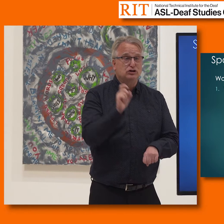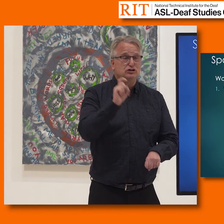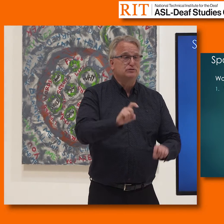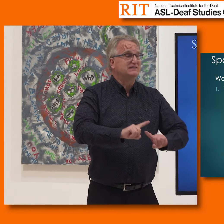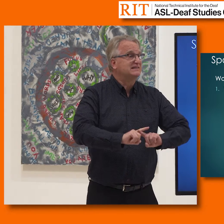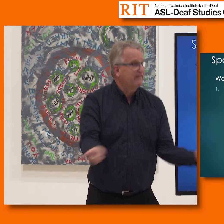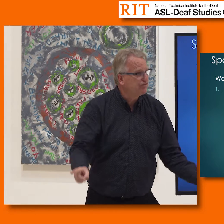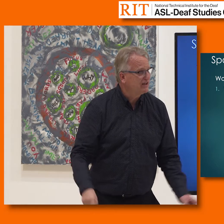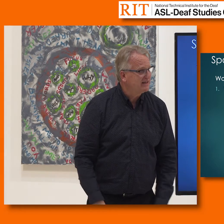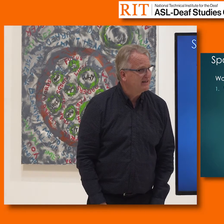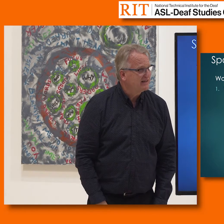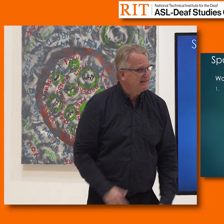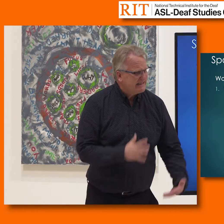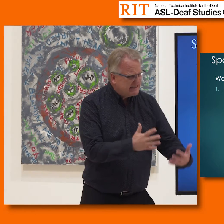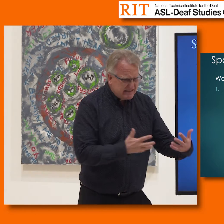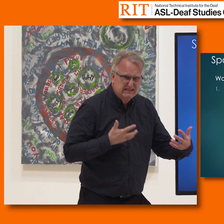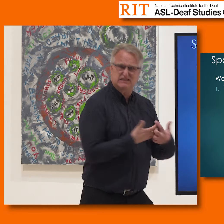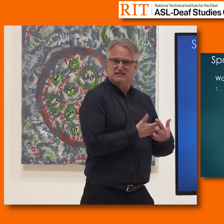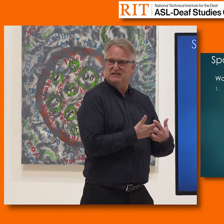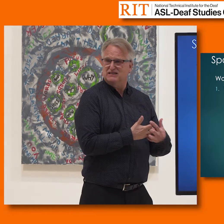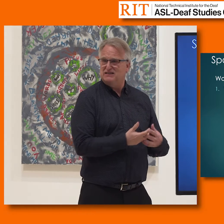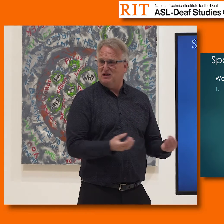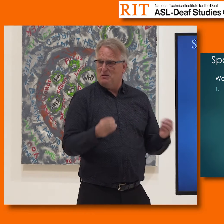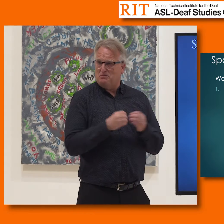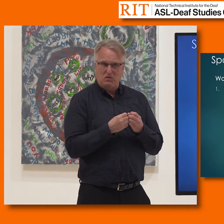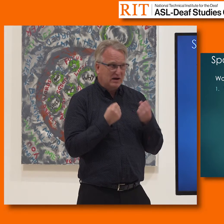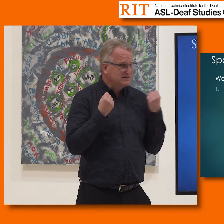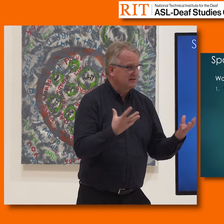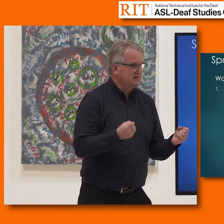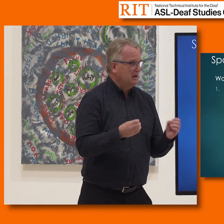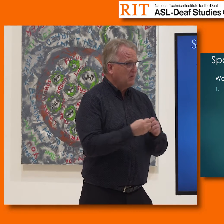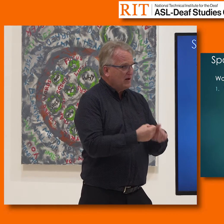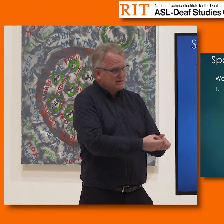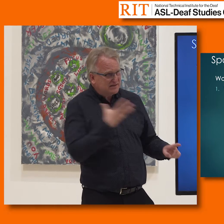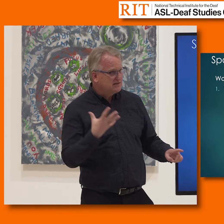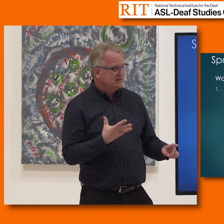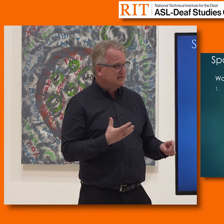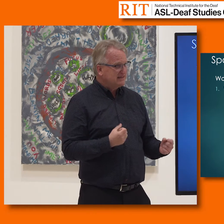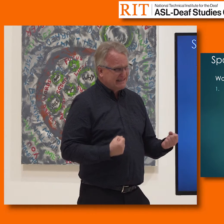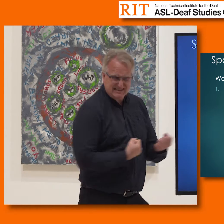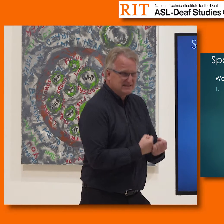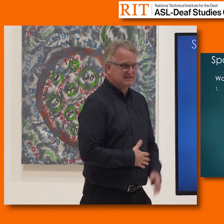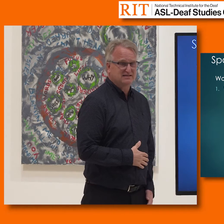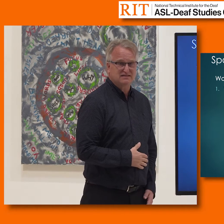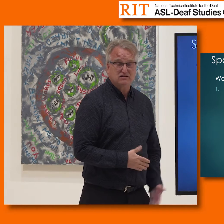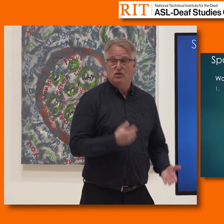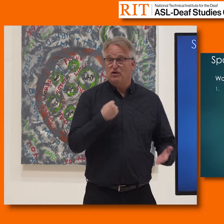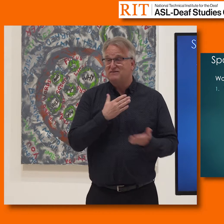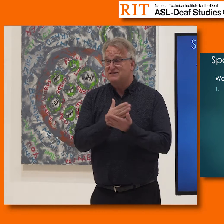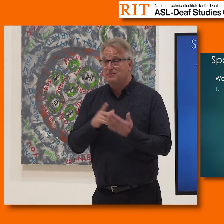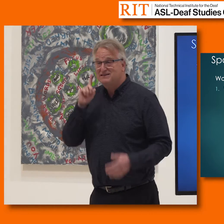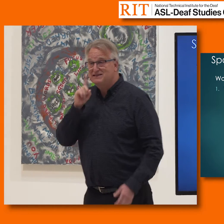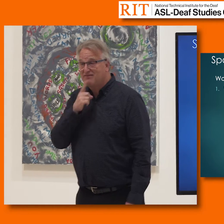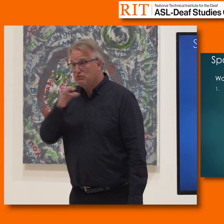be it ASL or more signed English, and interpreters have to be able to linguistically accommodate the Deaf person